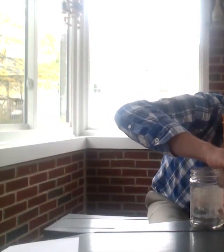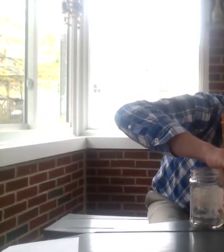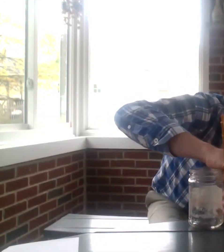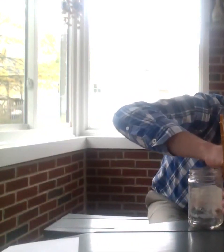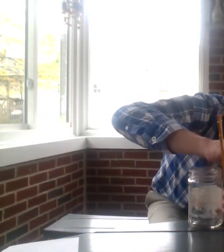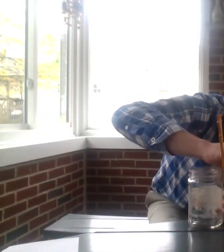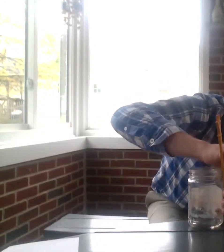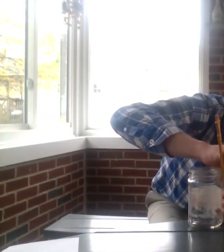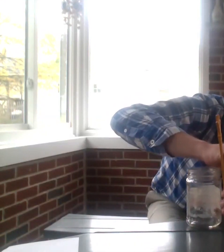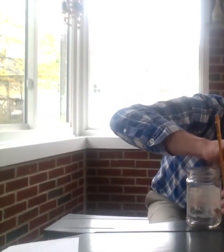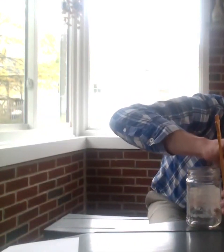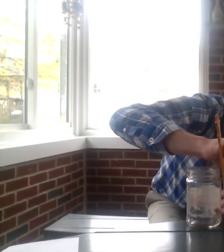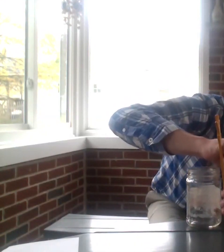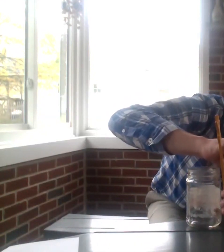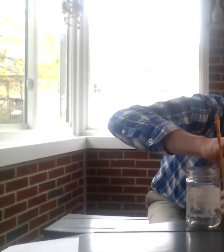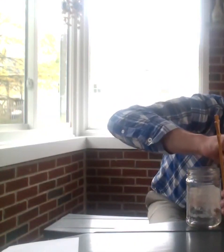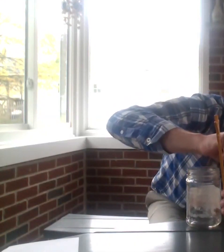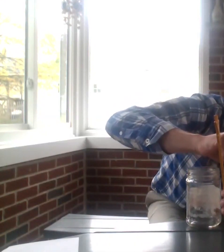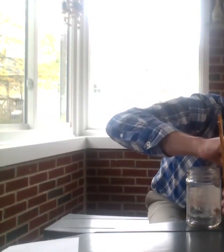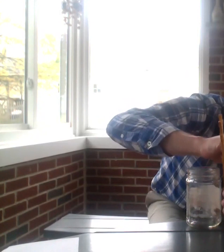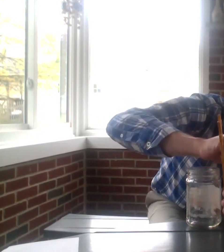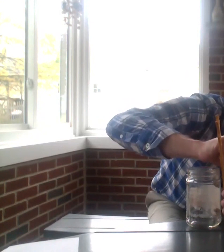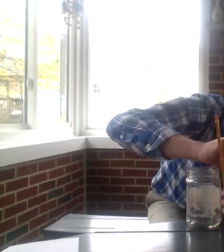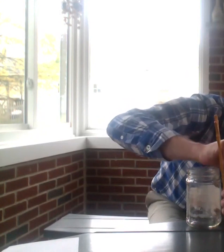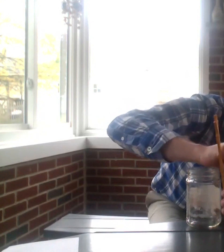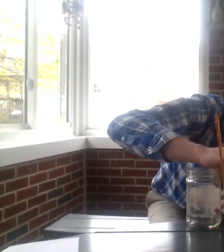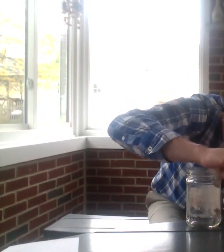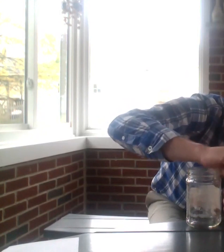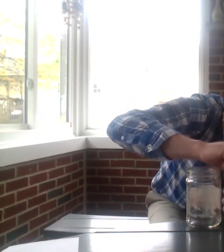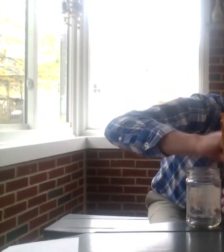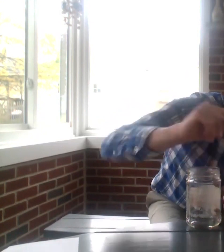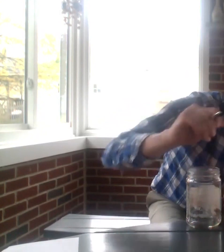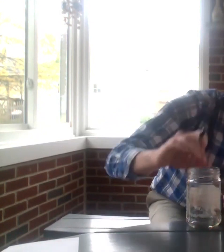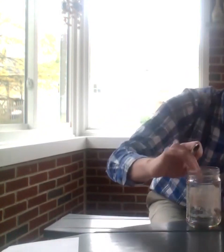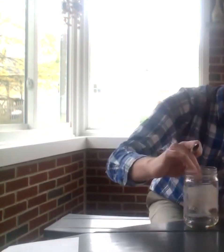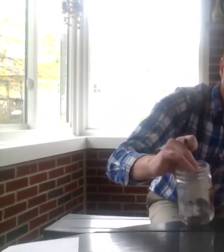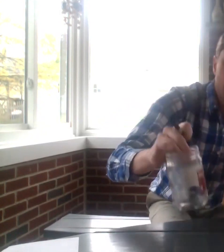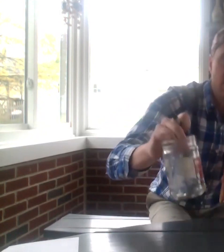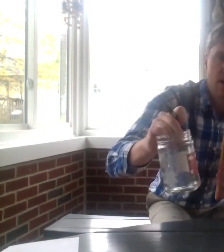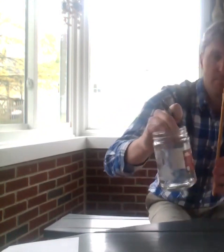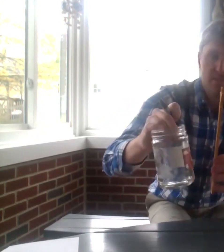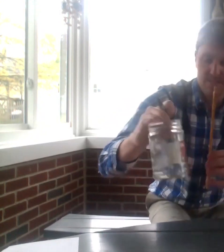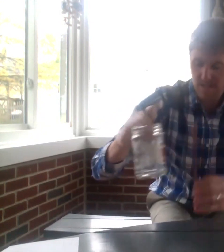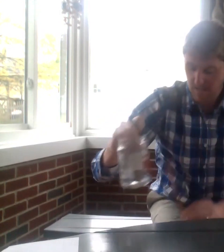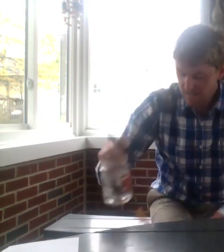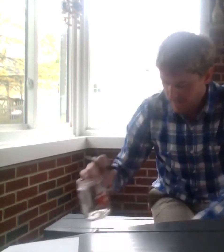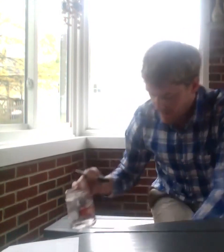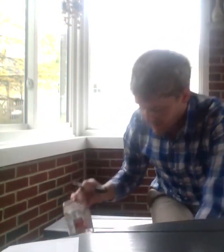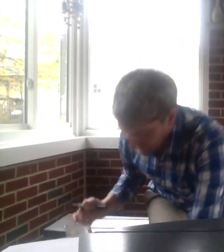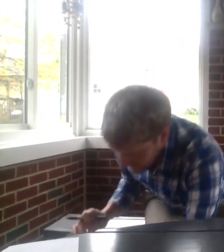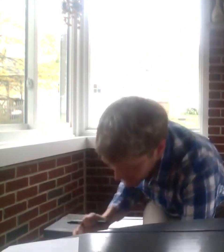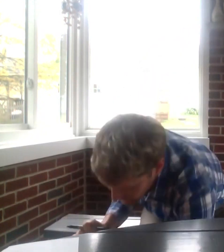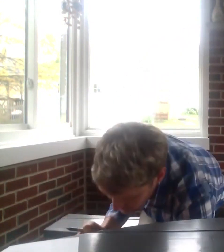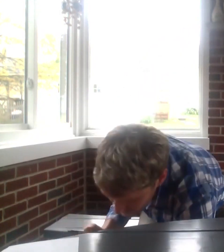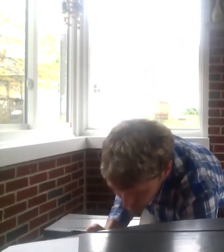up the side. And Evangeline, can you show us your rain gauge that we created for everyone? And we can put that out.